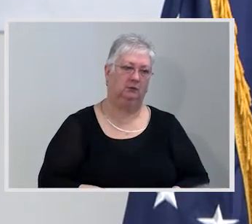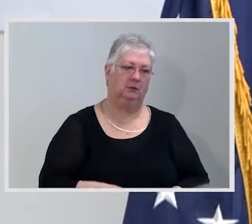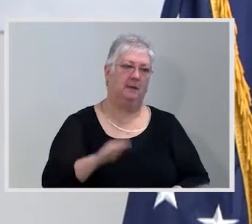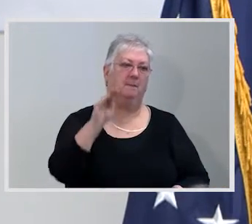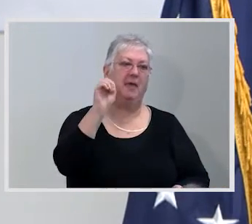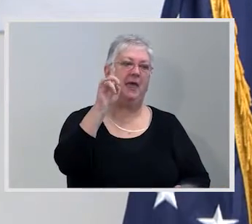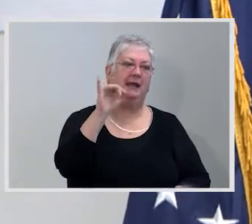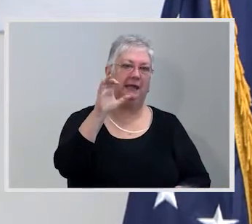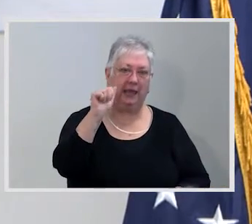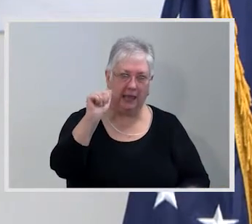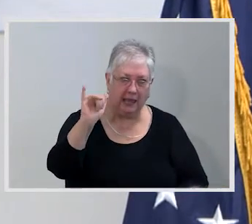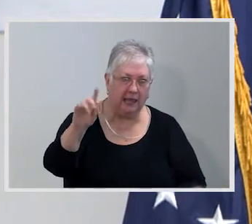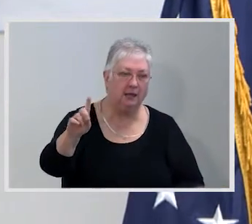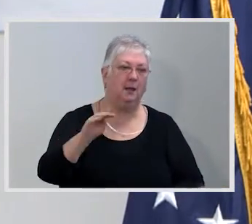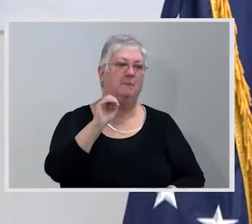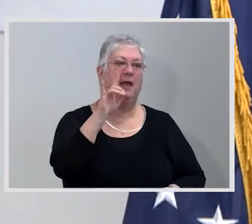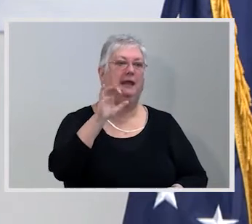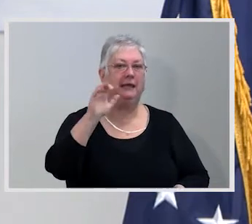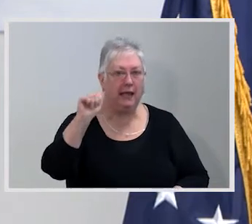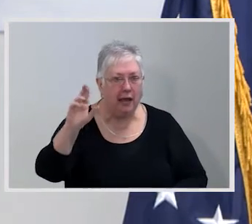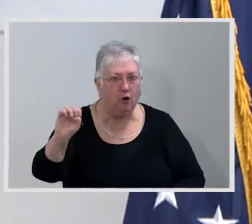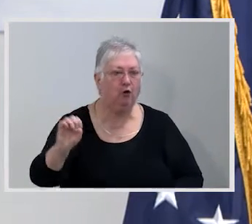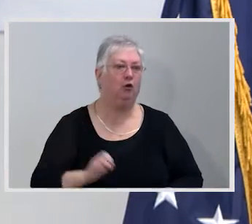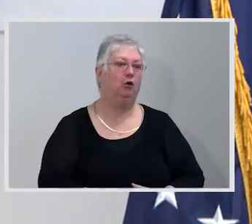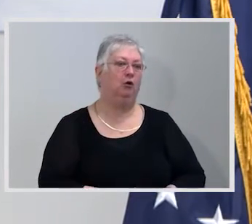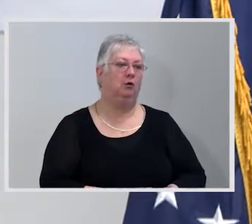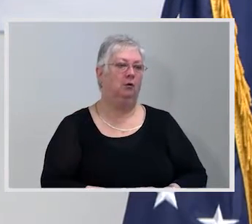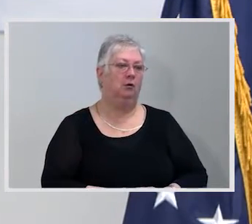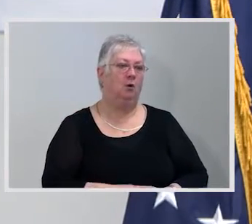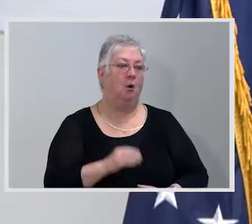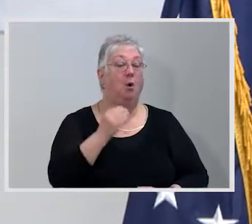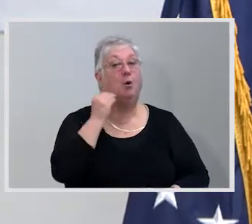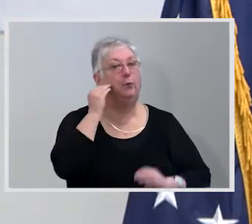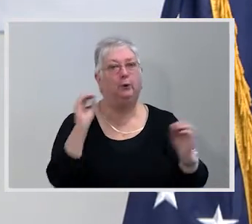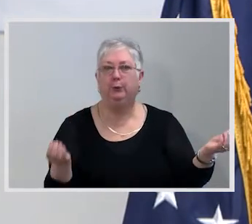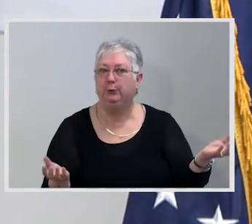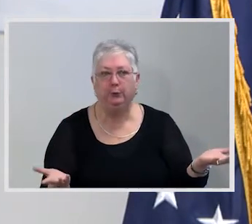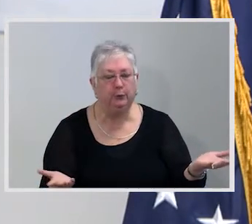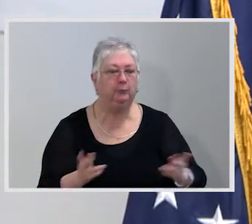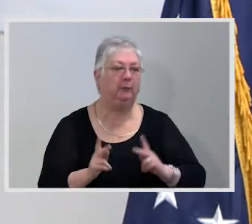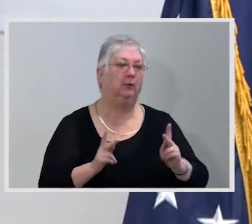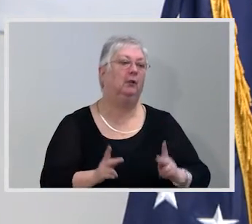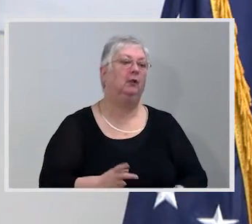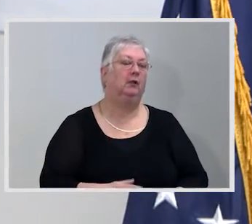OUR HOMELESS SERVICES SYSTEM. AND YOU CAN JUST GET A SENSE OF SOME OF THE INVESTMENTS THAT WE HAVE MADE HERE.